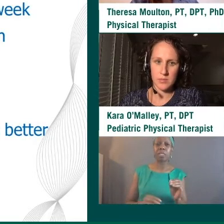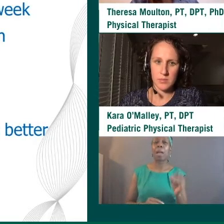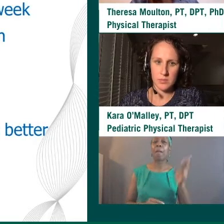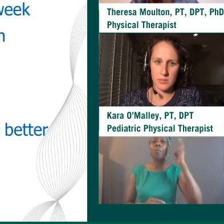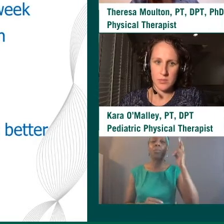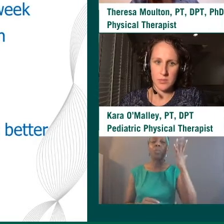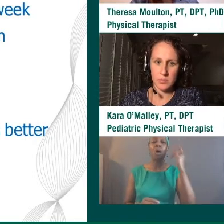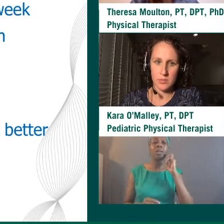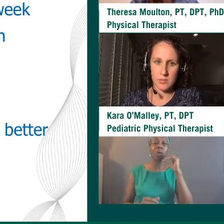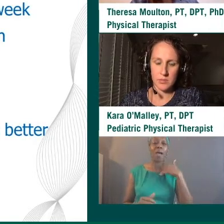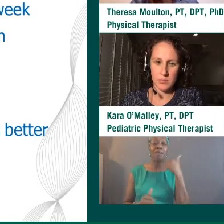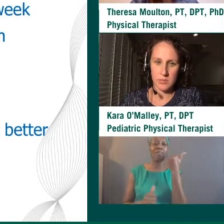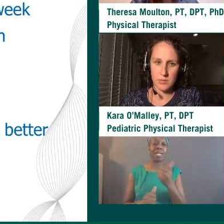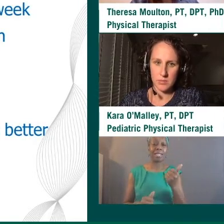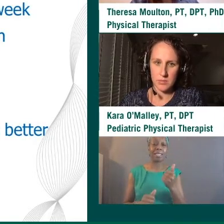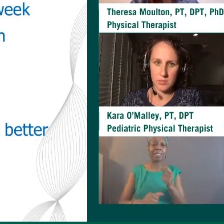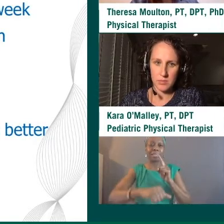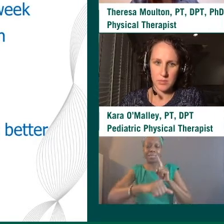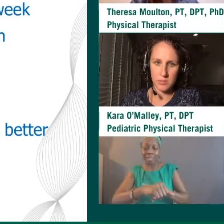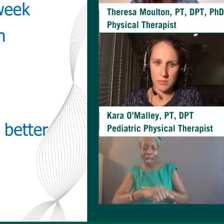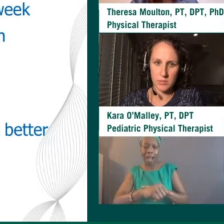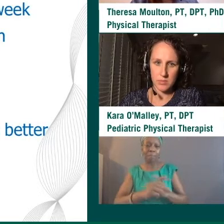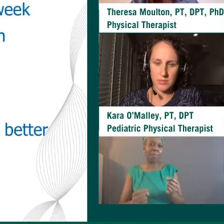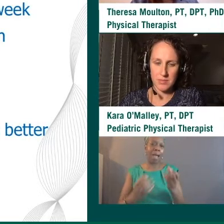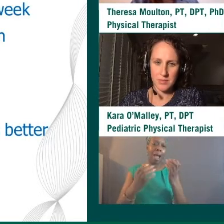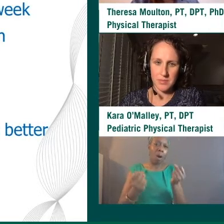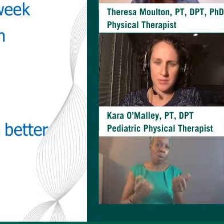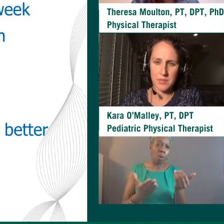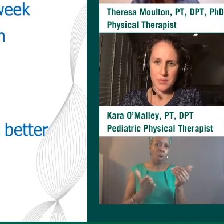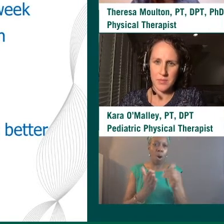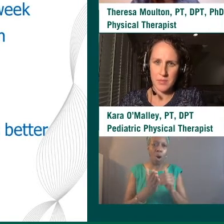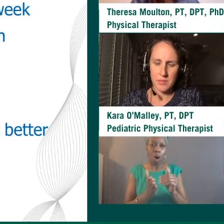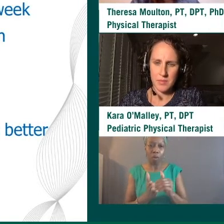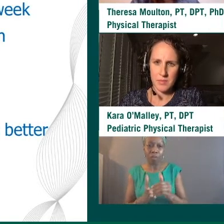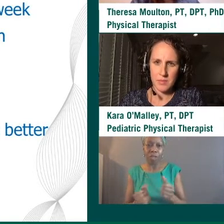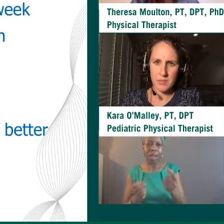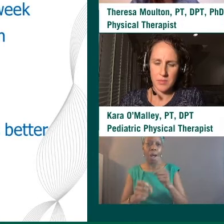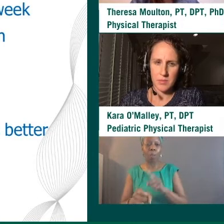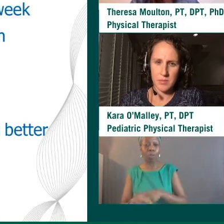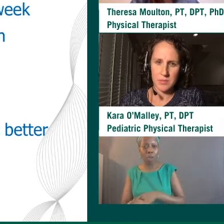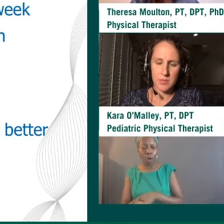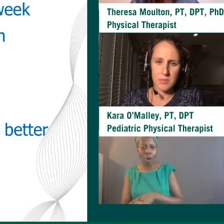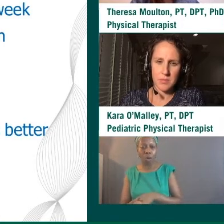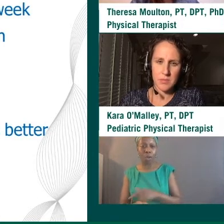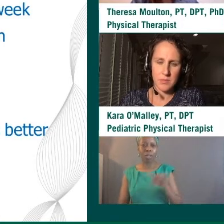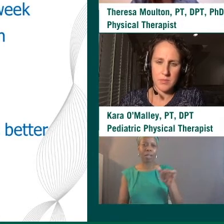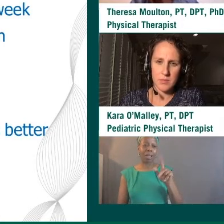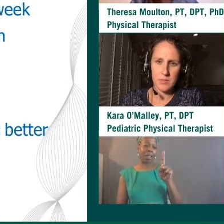I didn't say do this for 20 weeks. Like Kara said do strengthening for 20 weeks to get stronger.